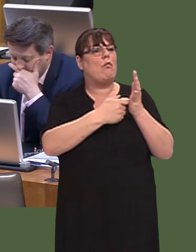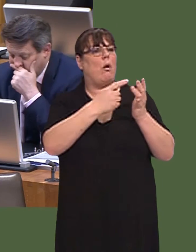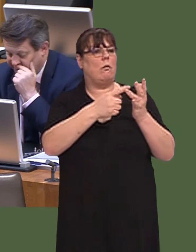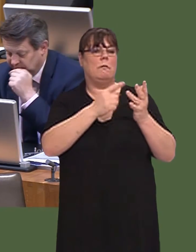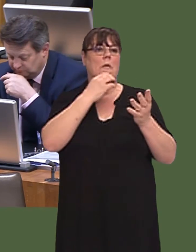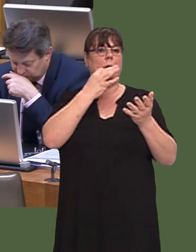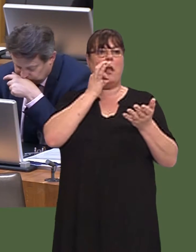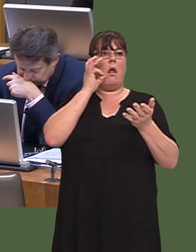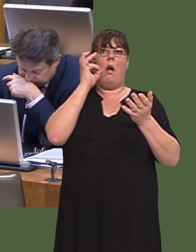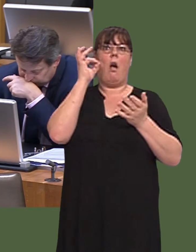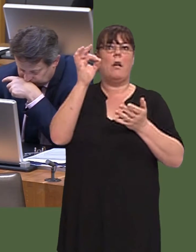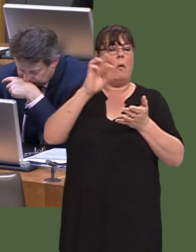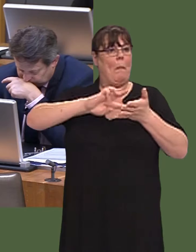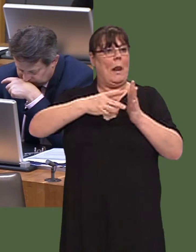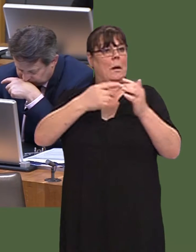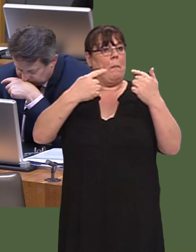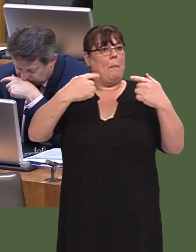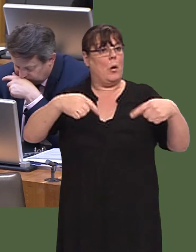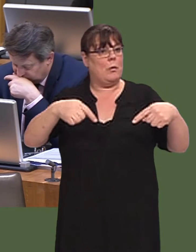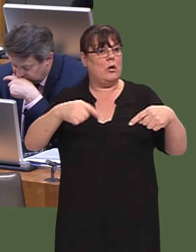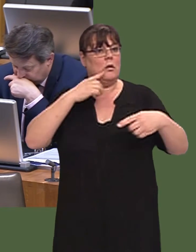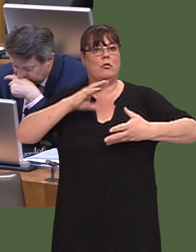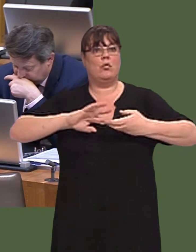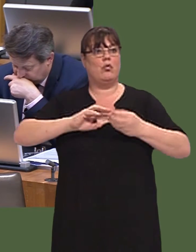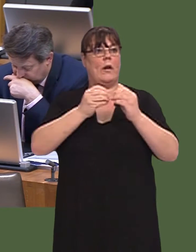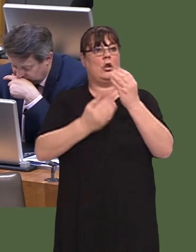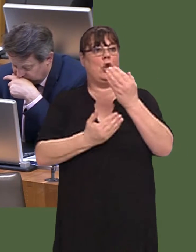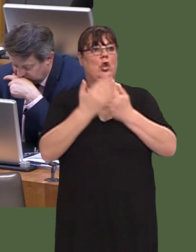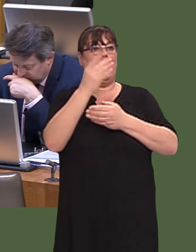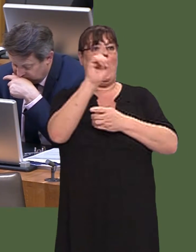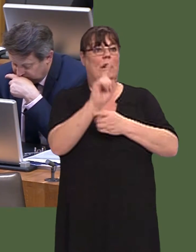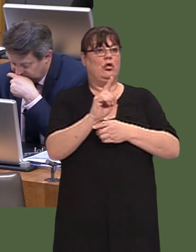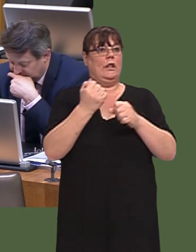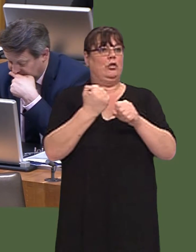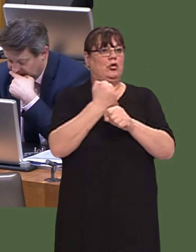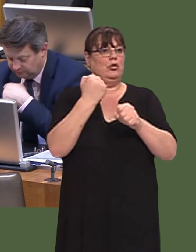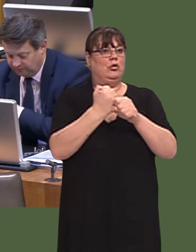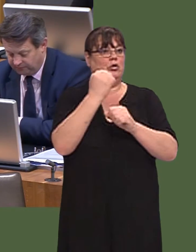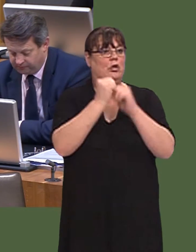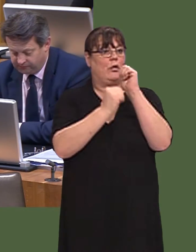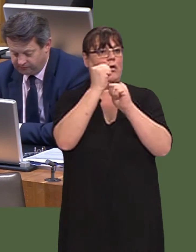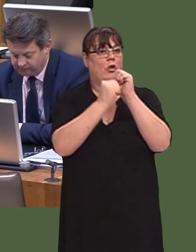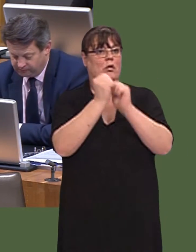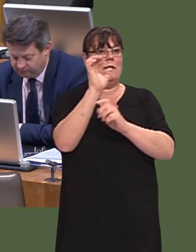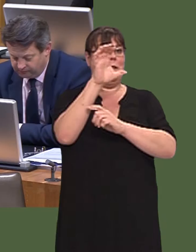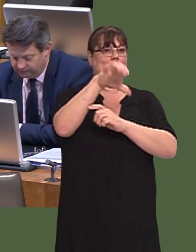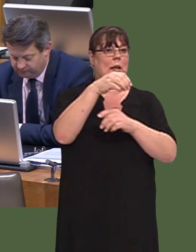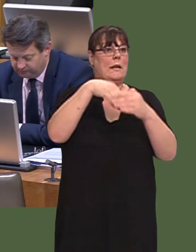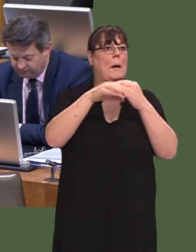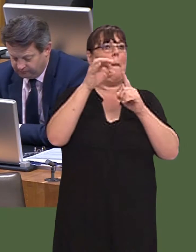application to create a new energy generation site in Pembrokeshire worth £100 million.